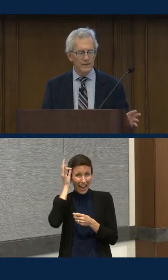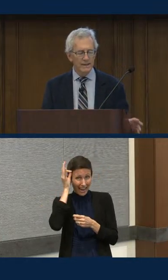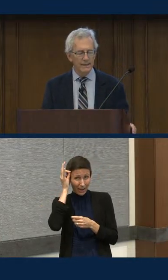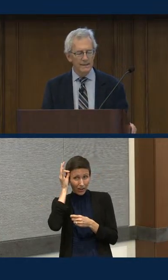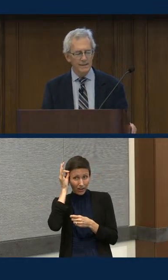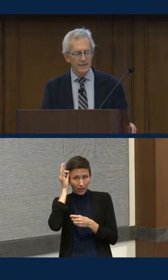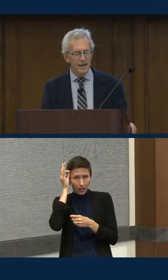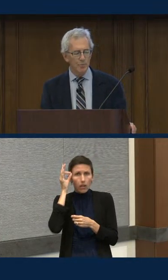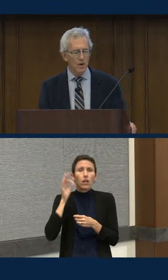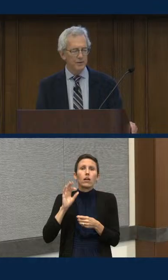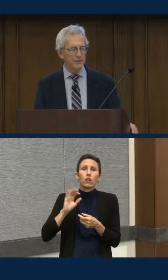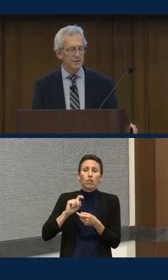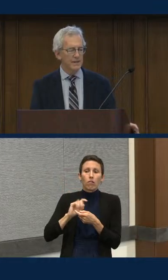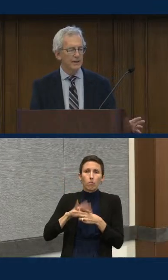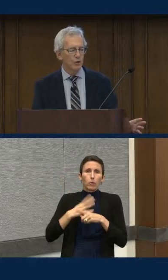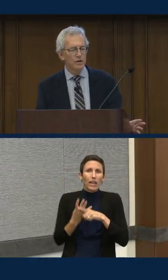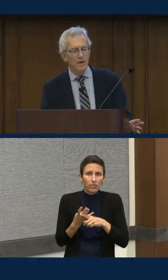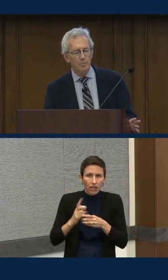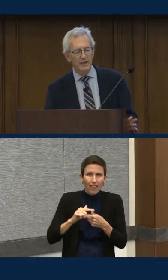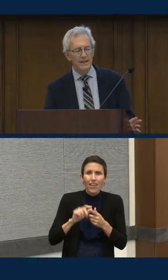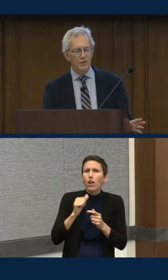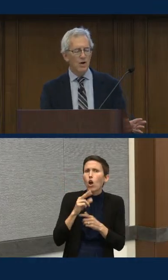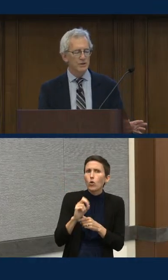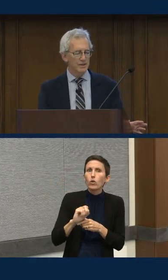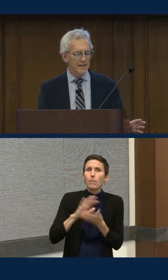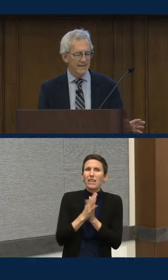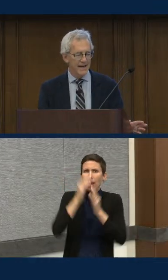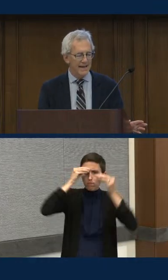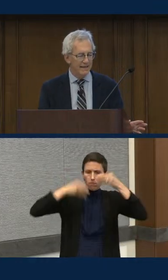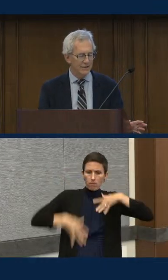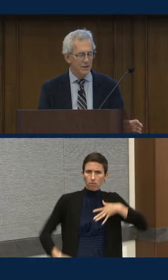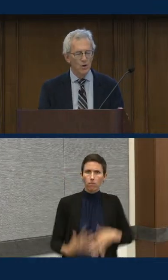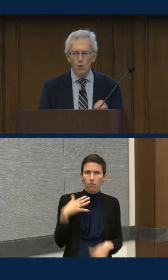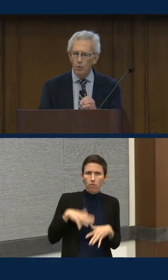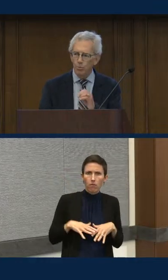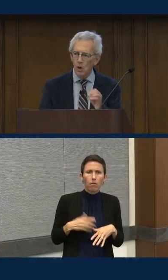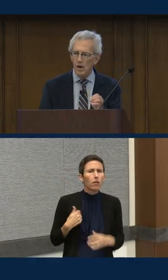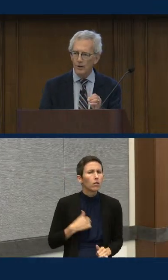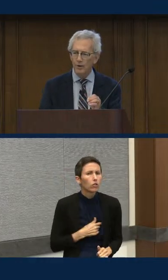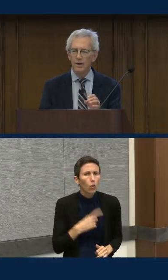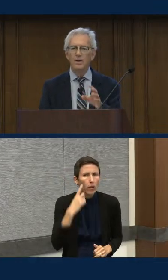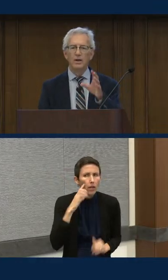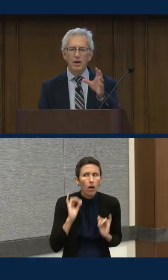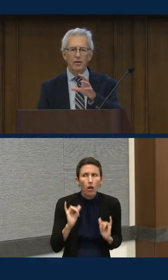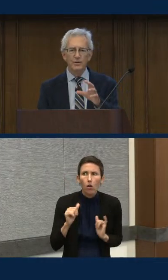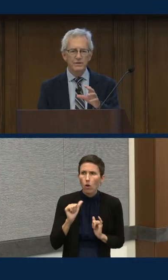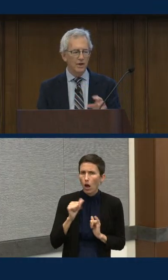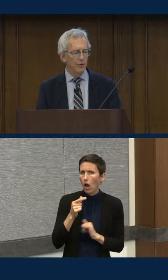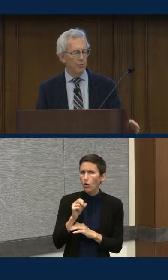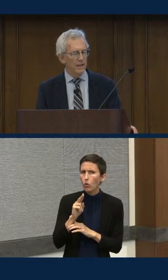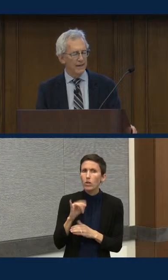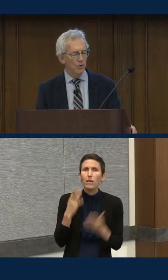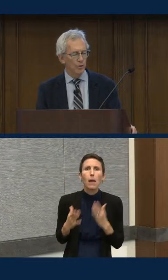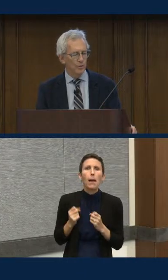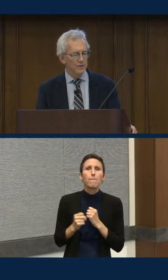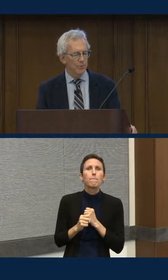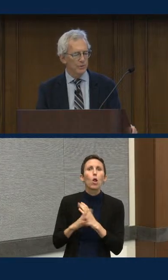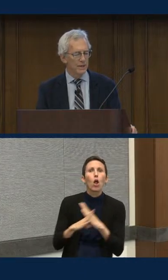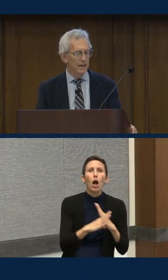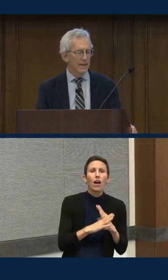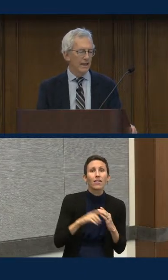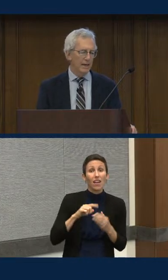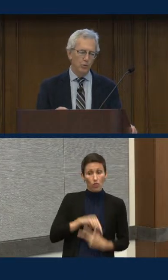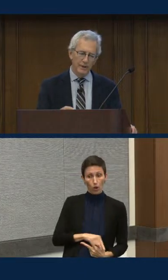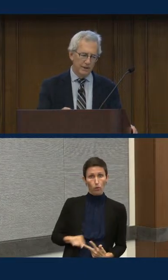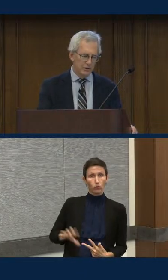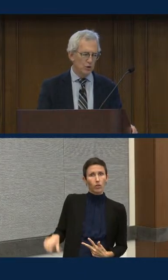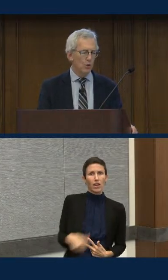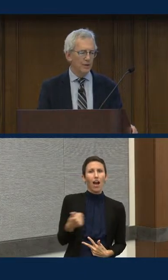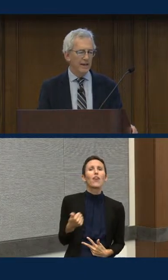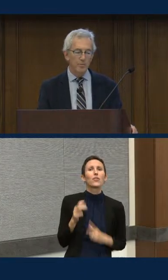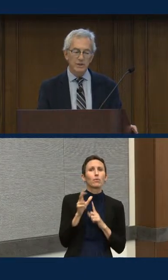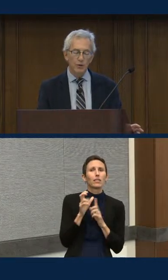test the hypothesis that agouti